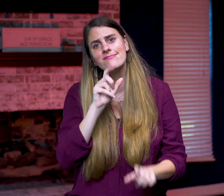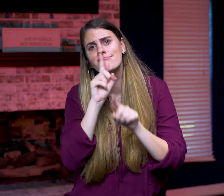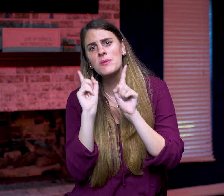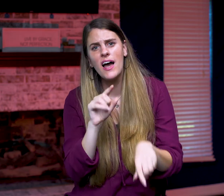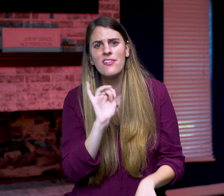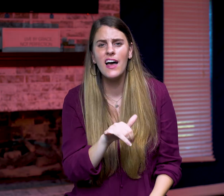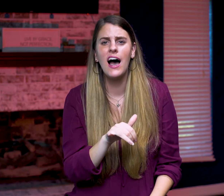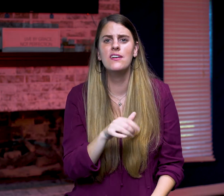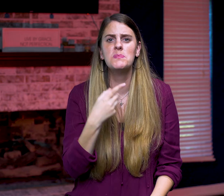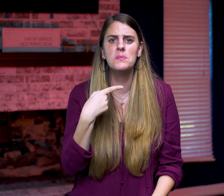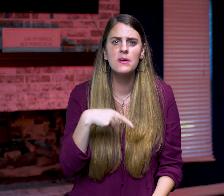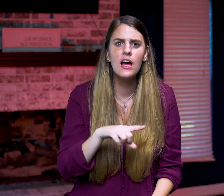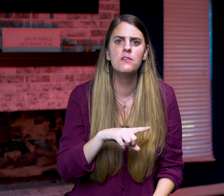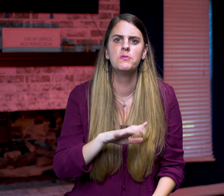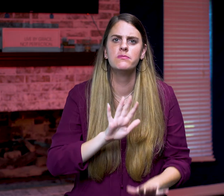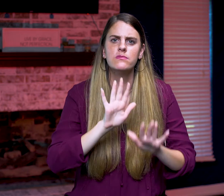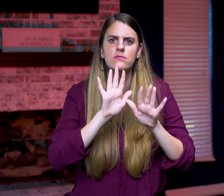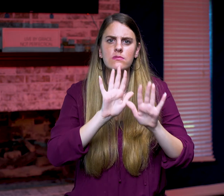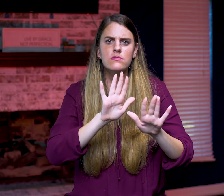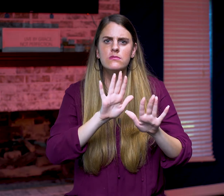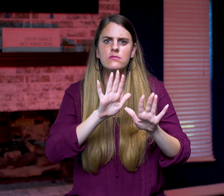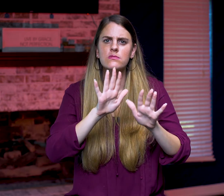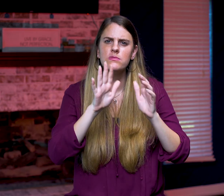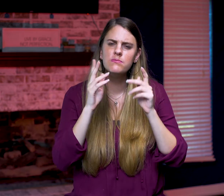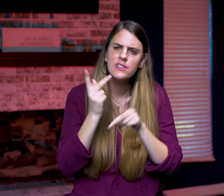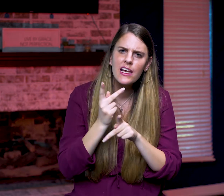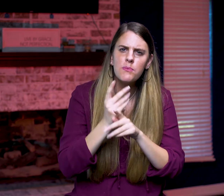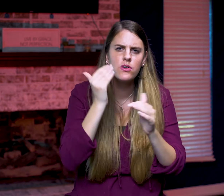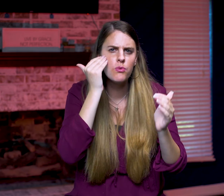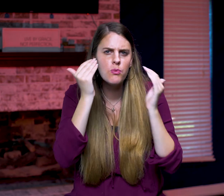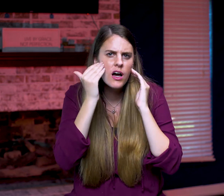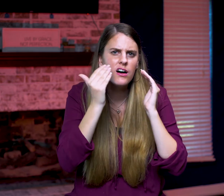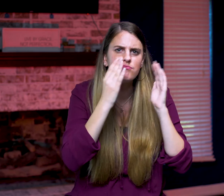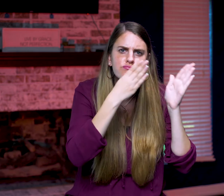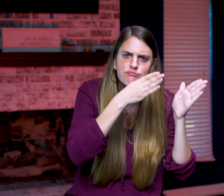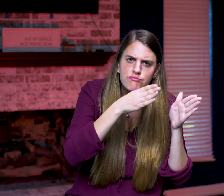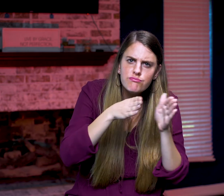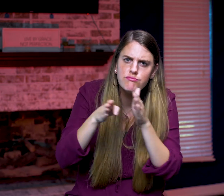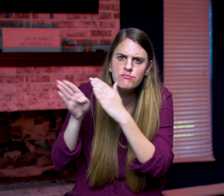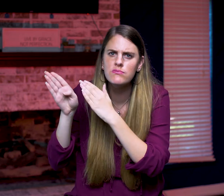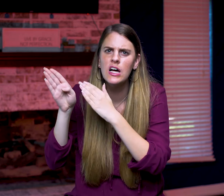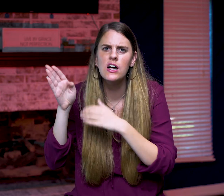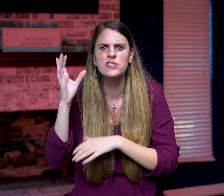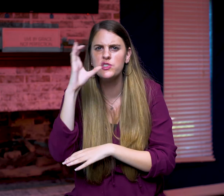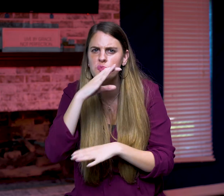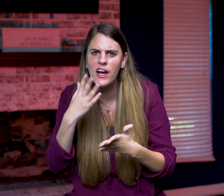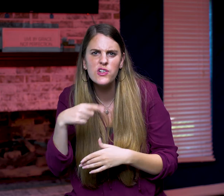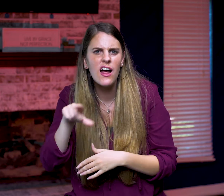God also demands they be allegiant to Him over strangers